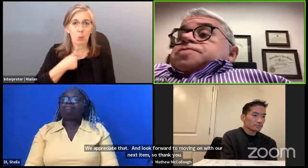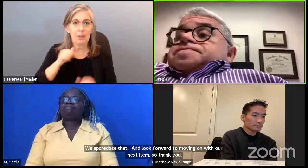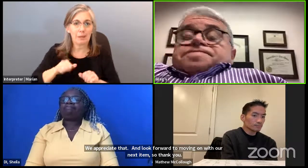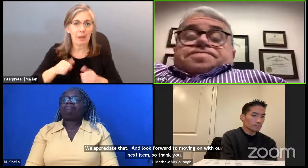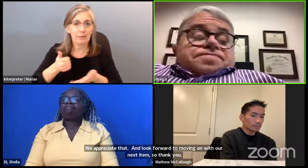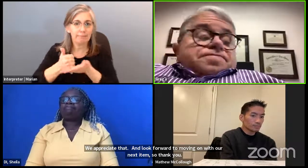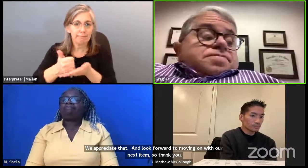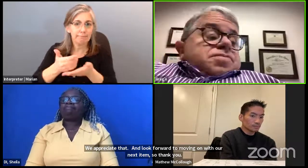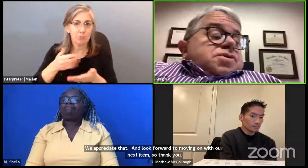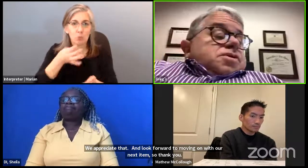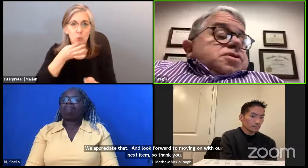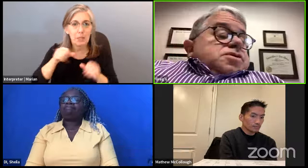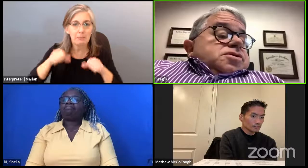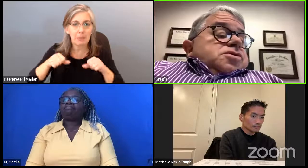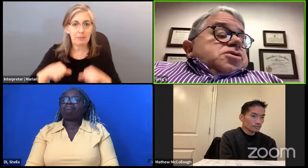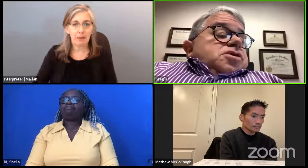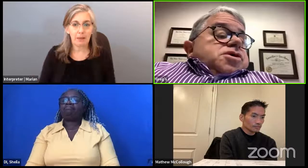Thank you. All right.